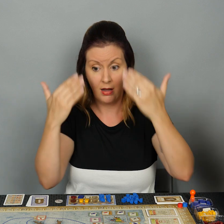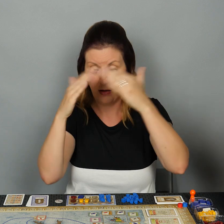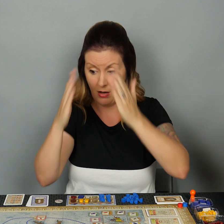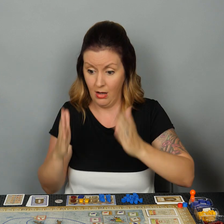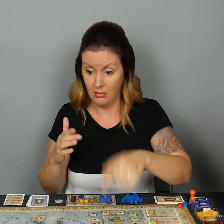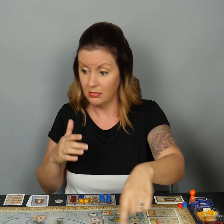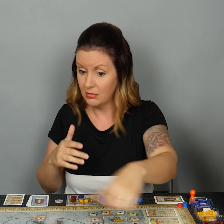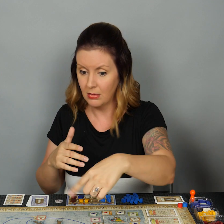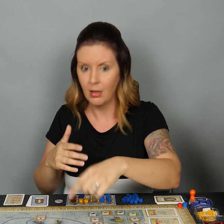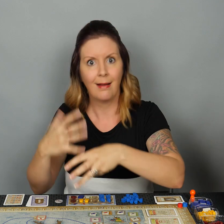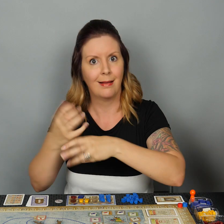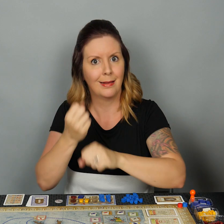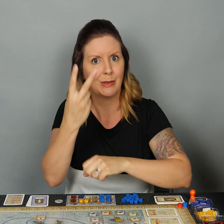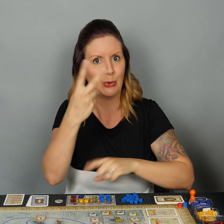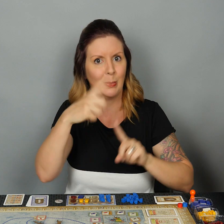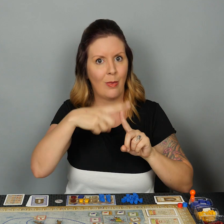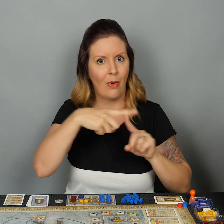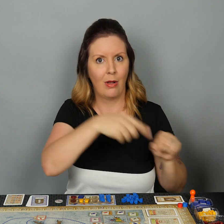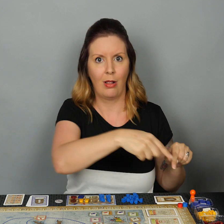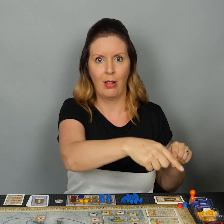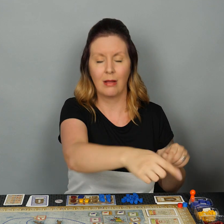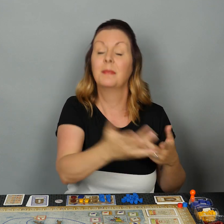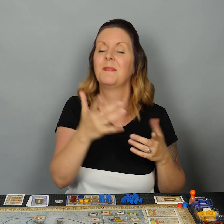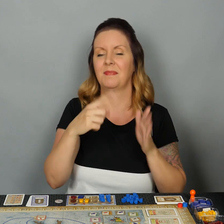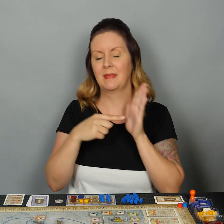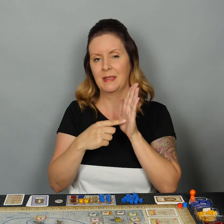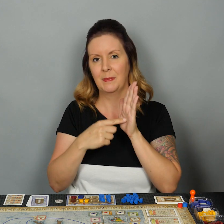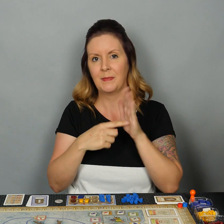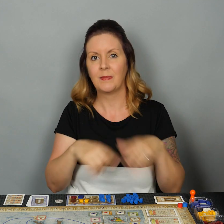You get 2 points for each type of city.